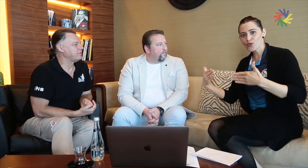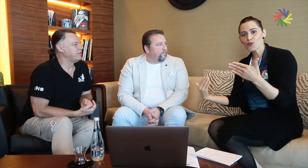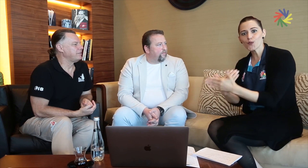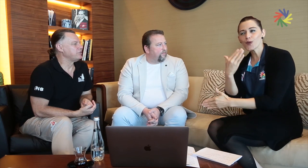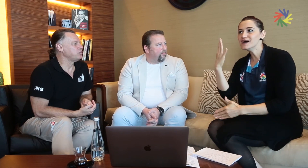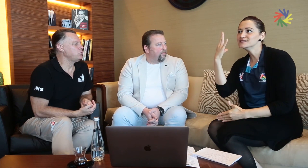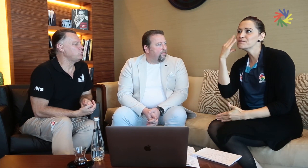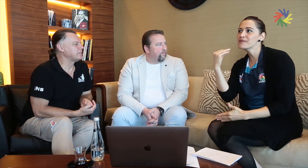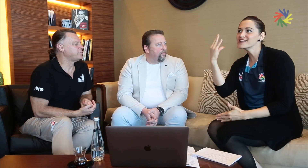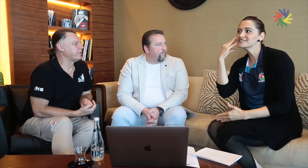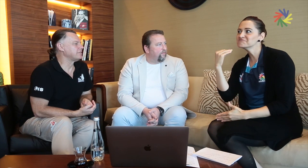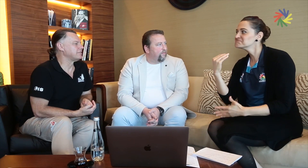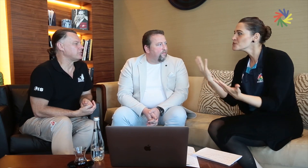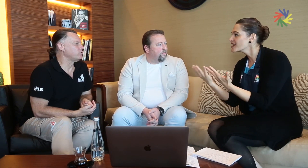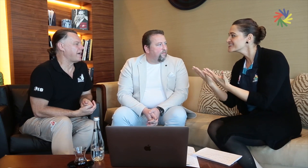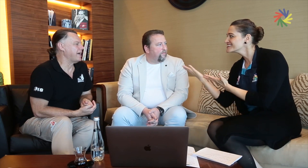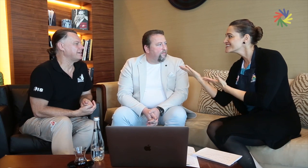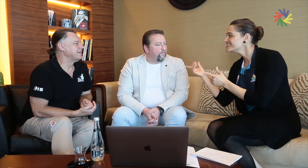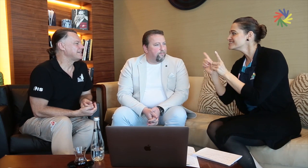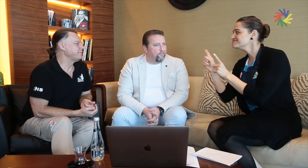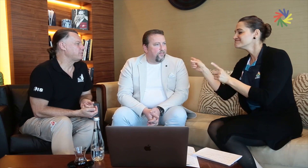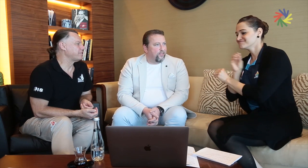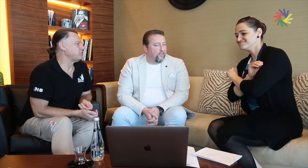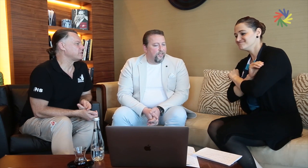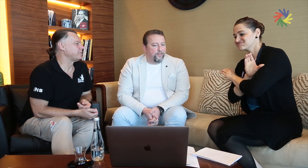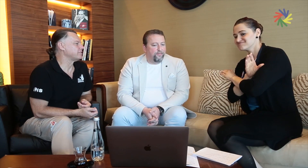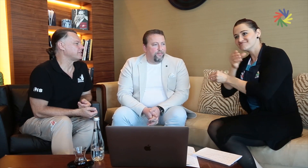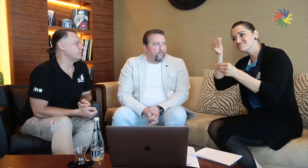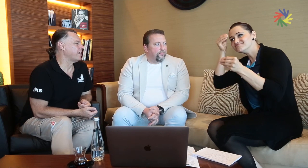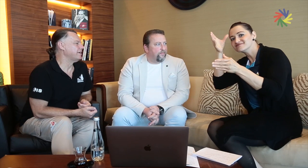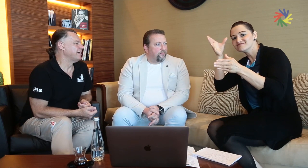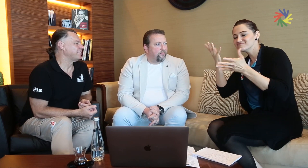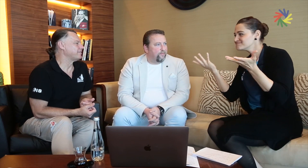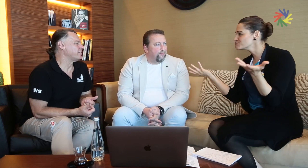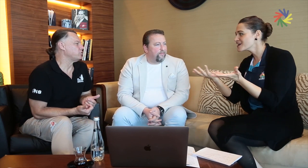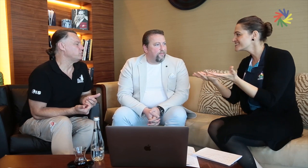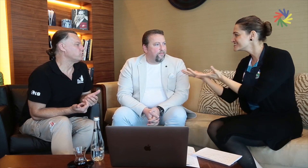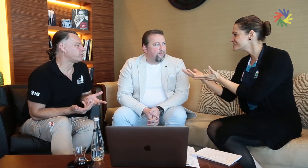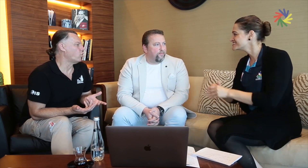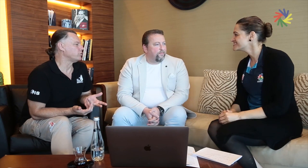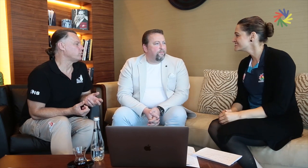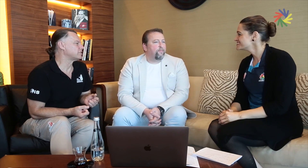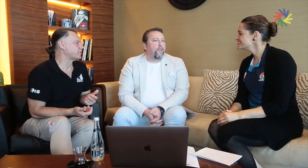company have invested a lot of time and energy in providing IT. Can you tell me what new experiences you